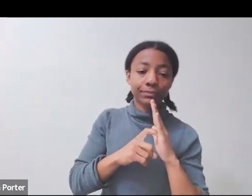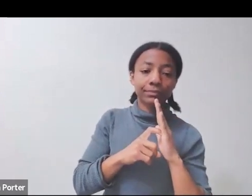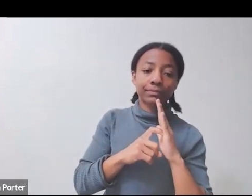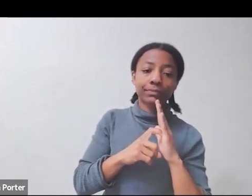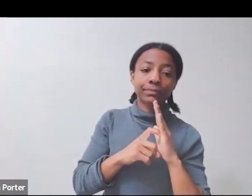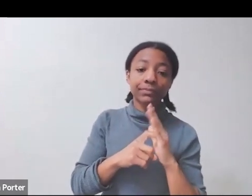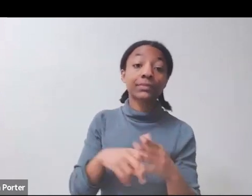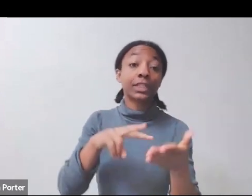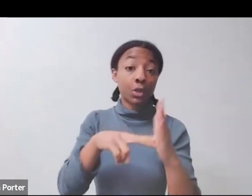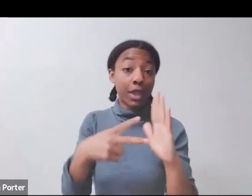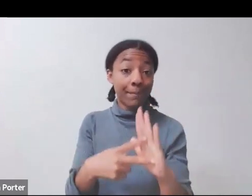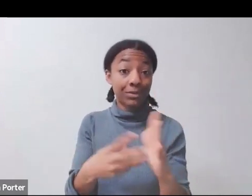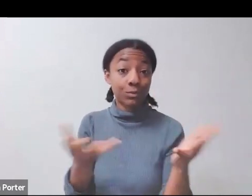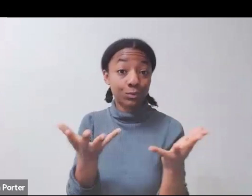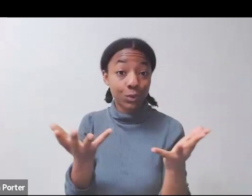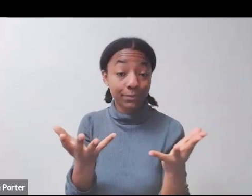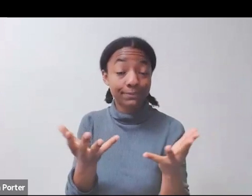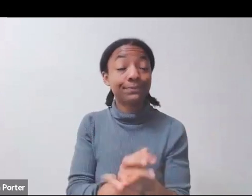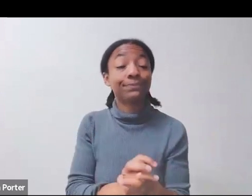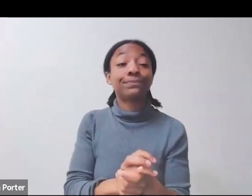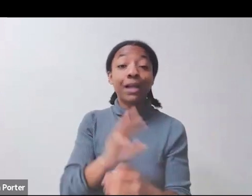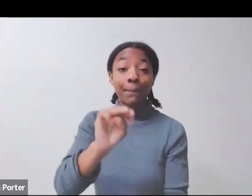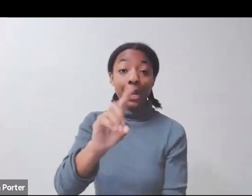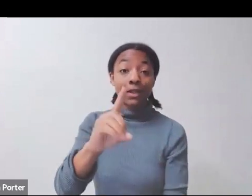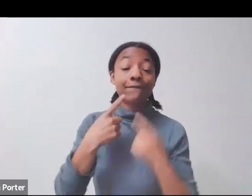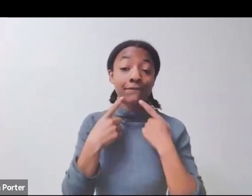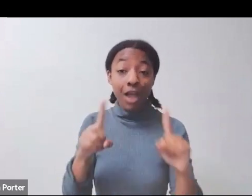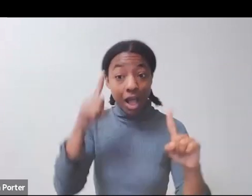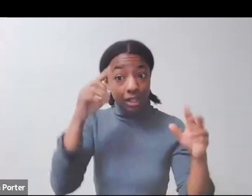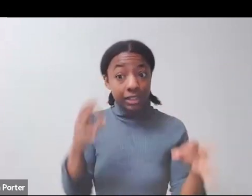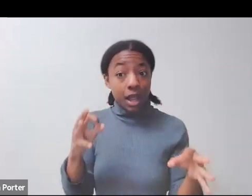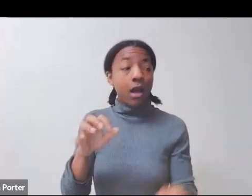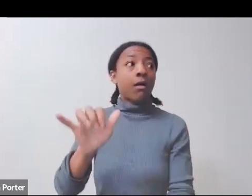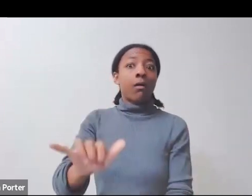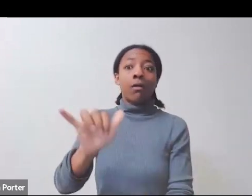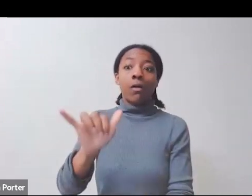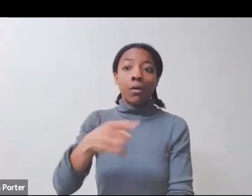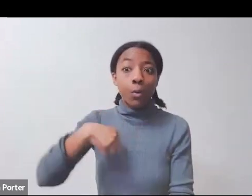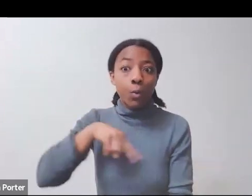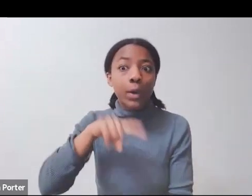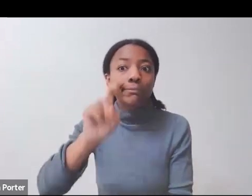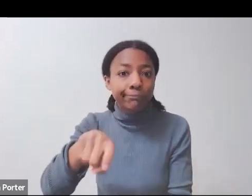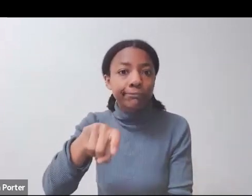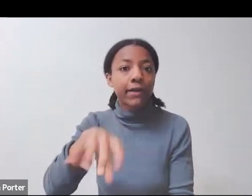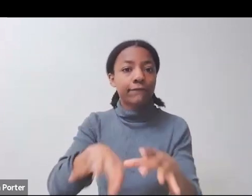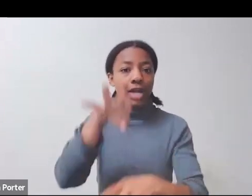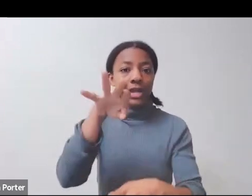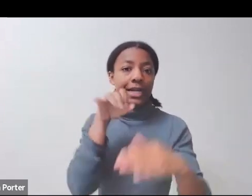all of a sudden went out and said, "Oh, my gosh, we have got to find accessible products for our schools who are teaching computer science."